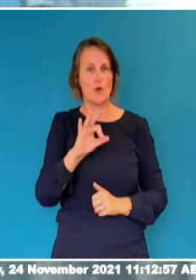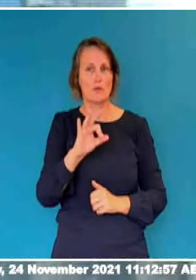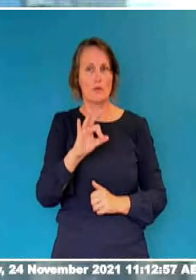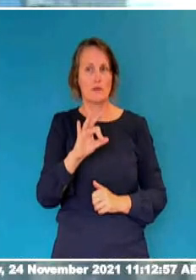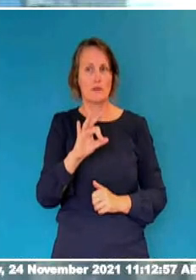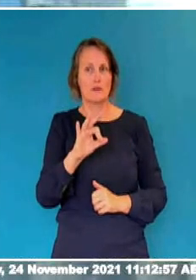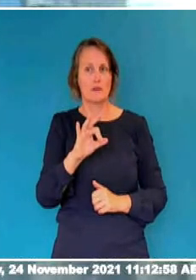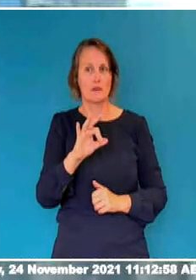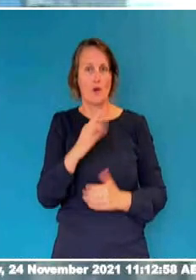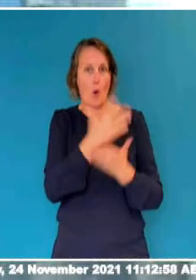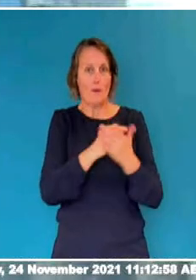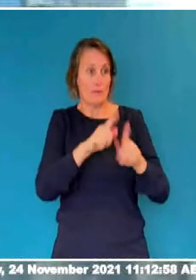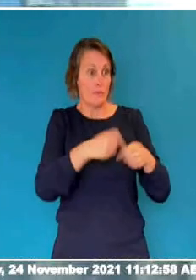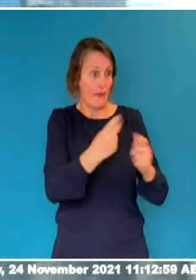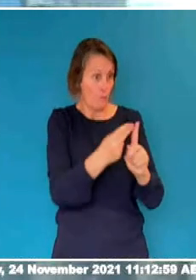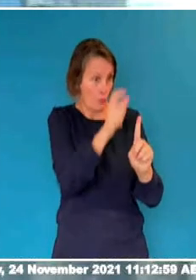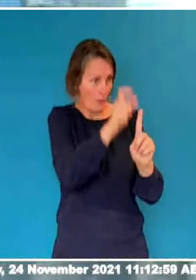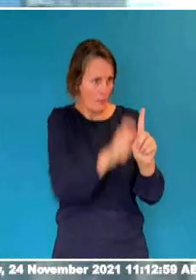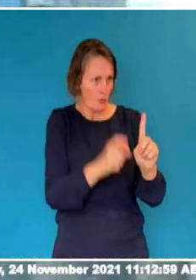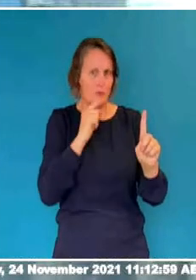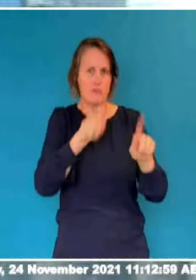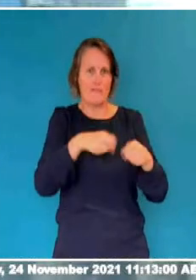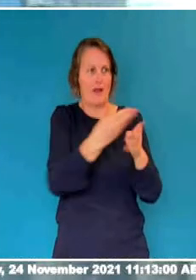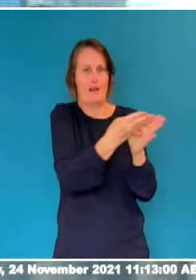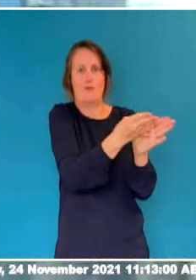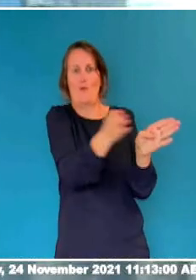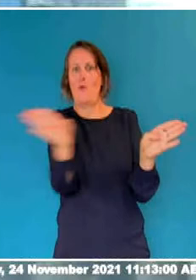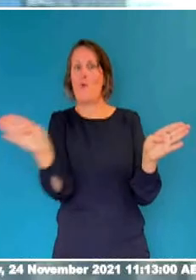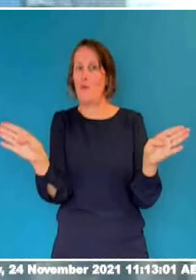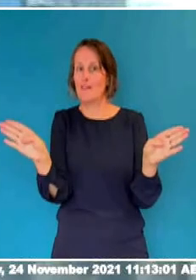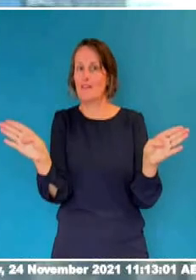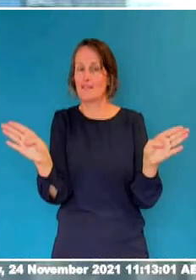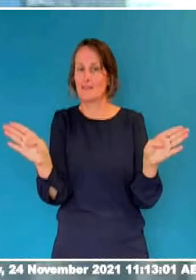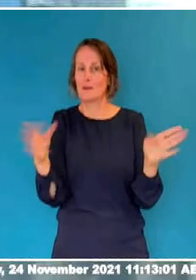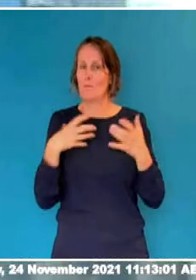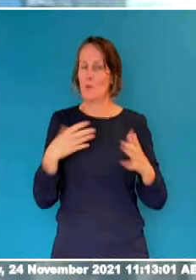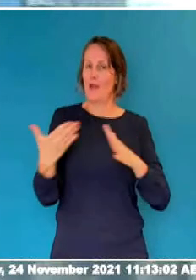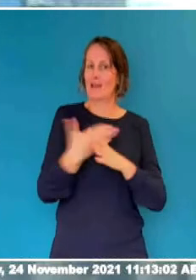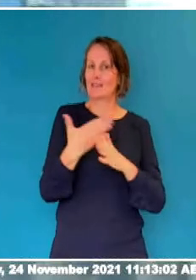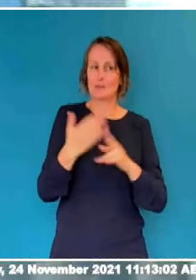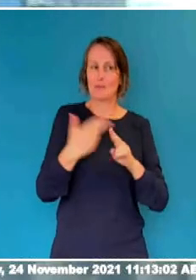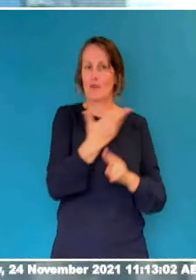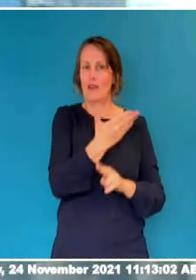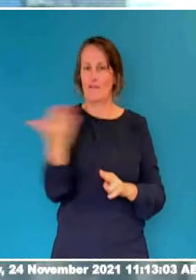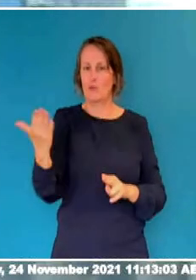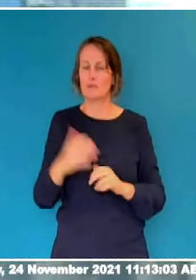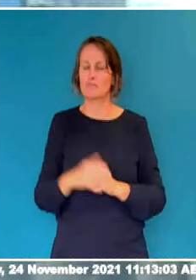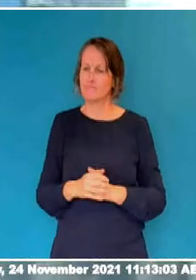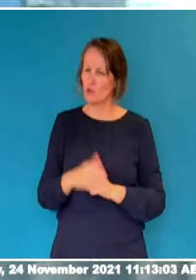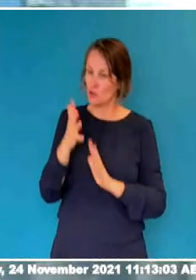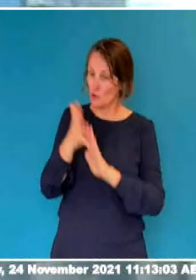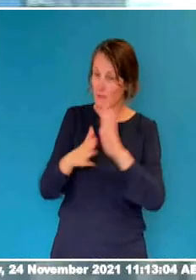So you are trying to almost make the whole environment as